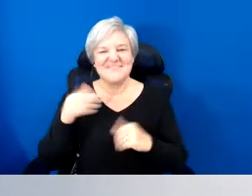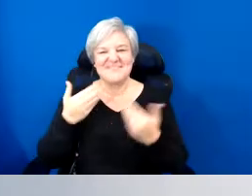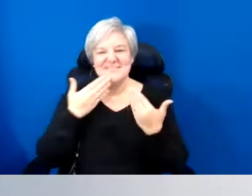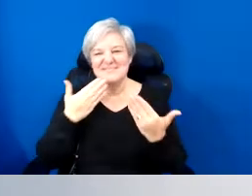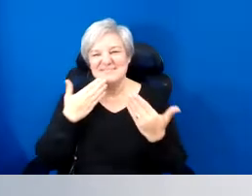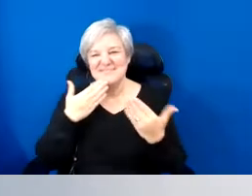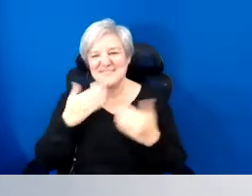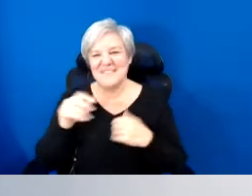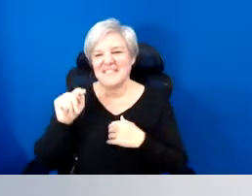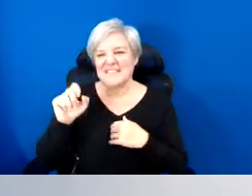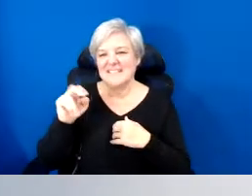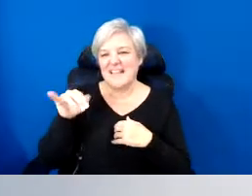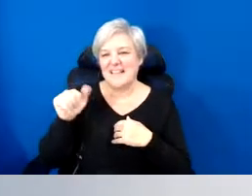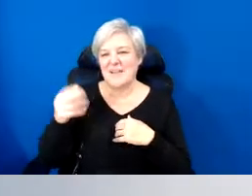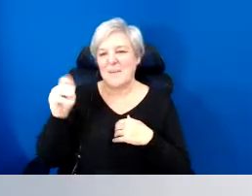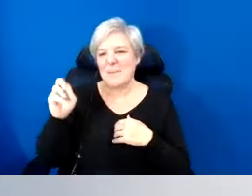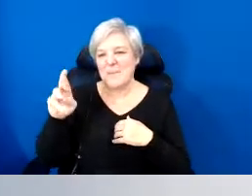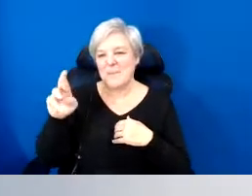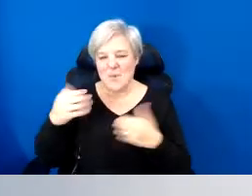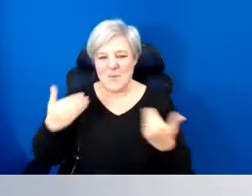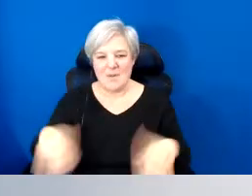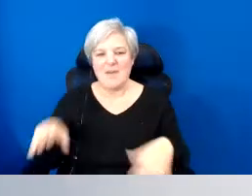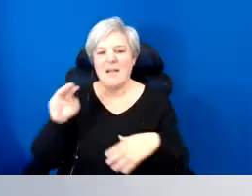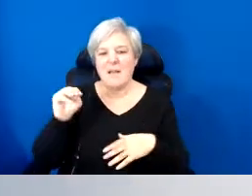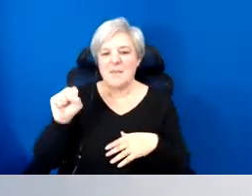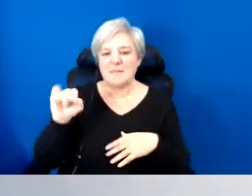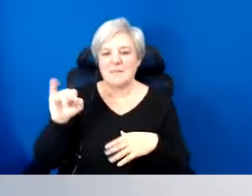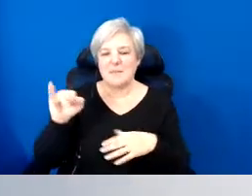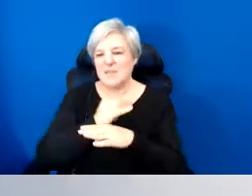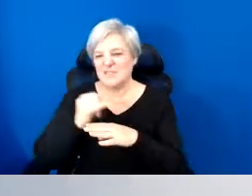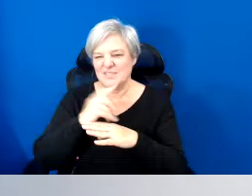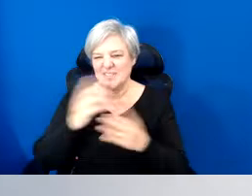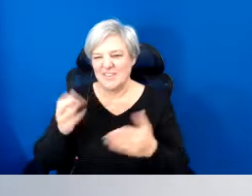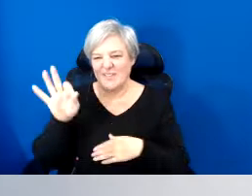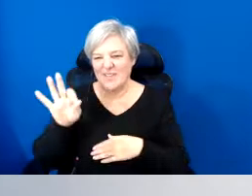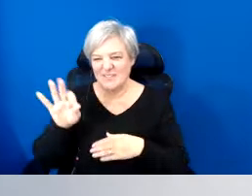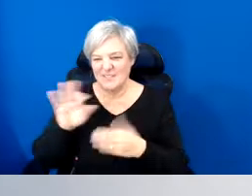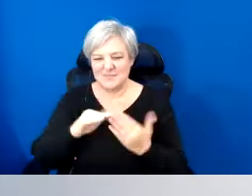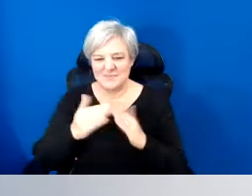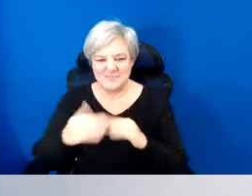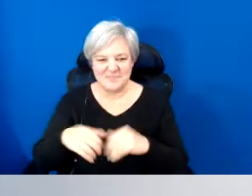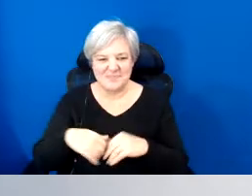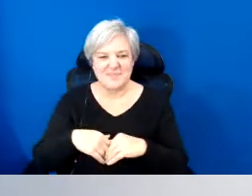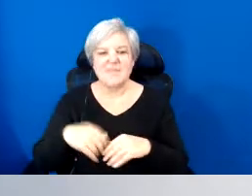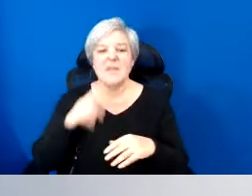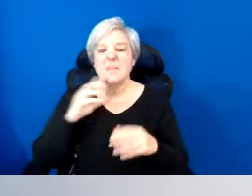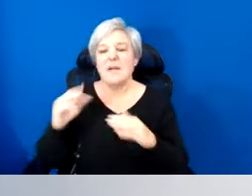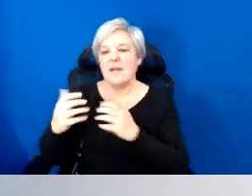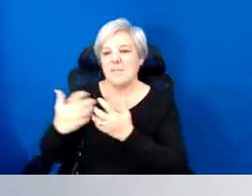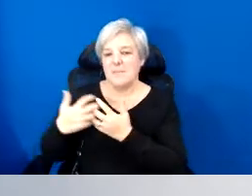I'm Tonya Moore, one of the MSW interns here at Fresno City College. And along with my colleague Donna Lutz, will be presenting